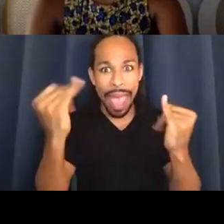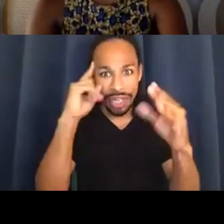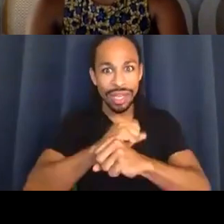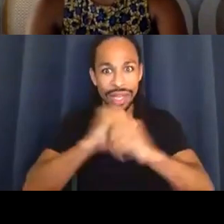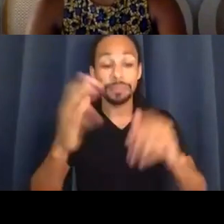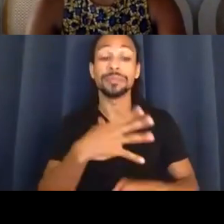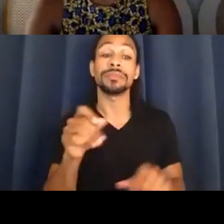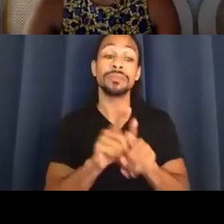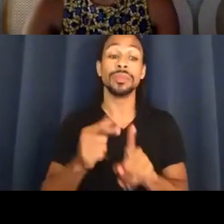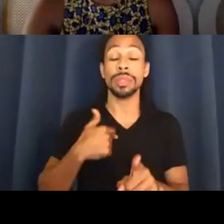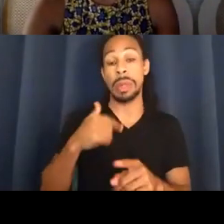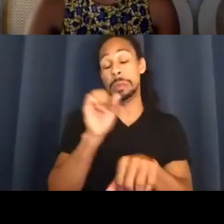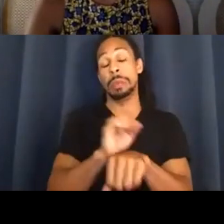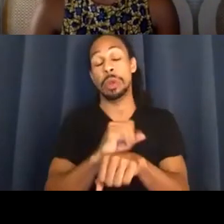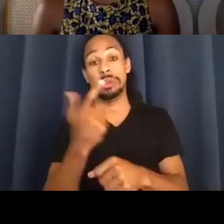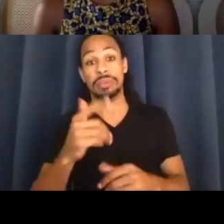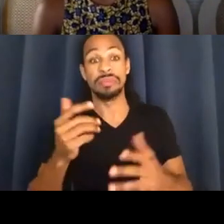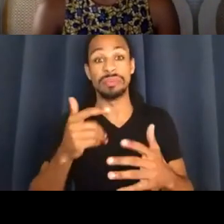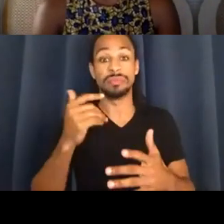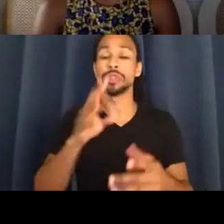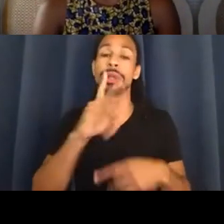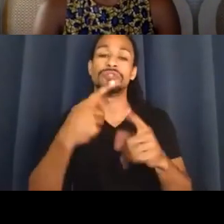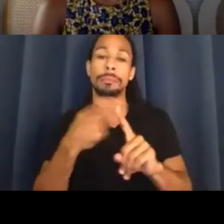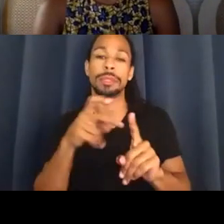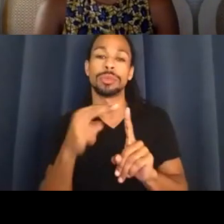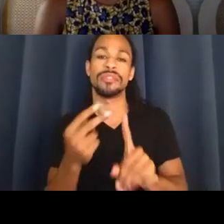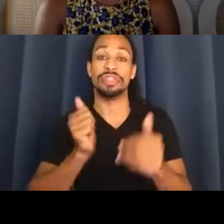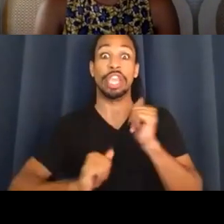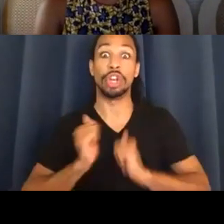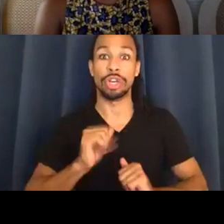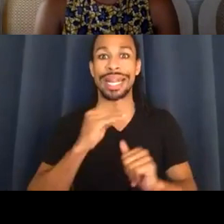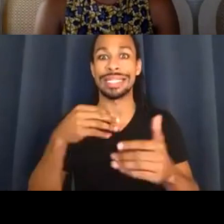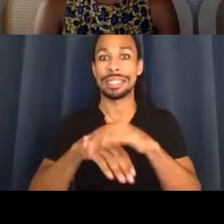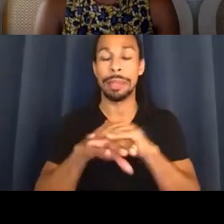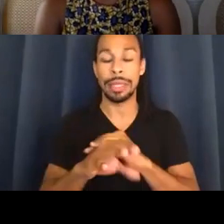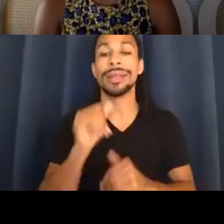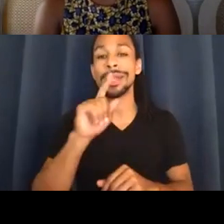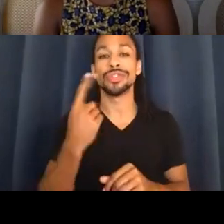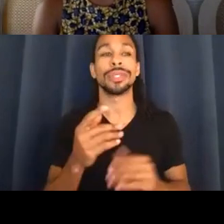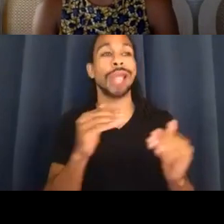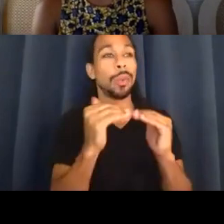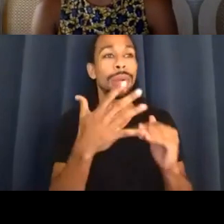creating more accessibility, not just in the equity and inclusively work, but technology